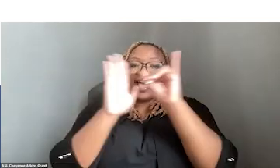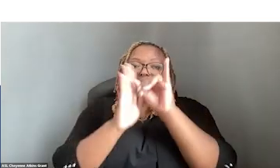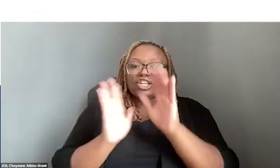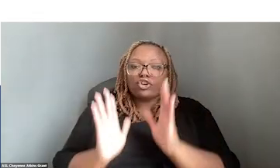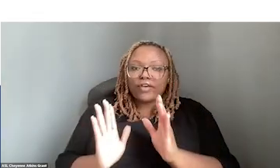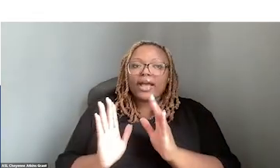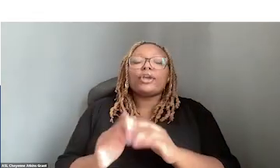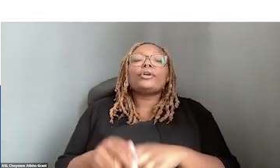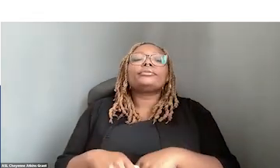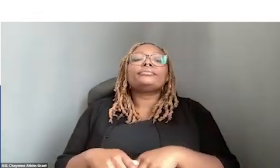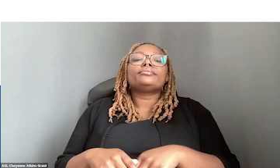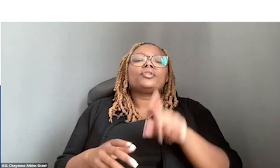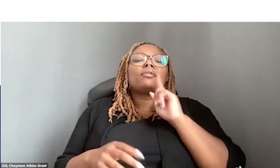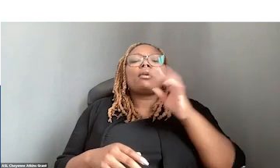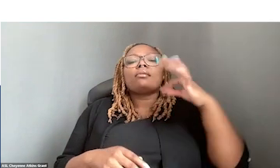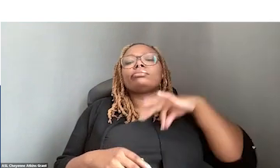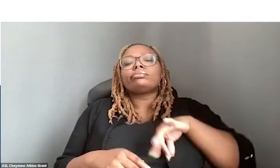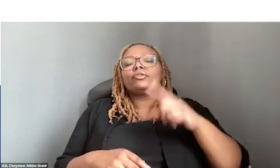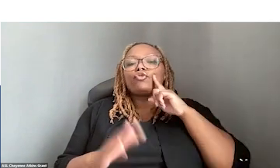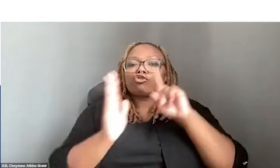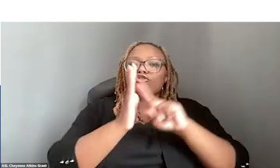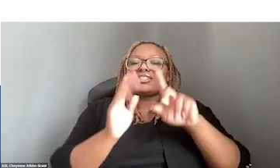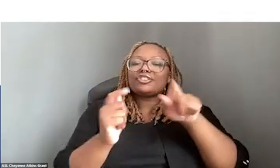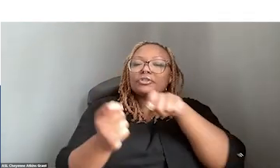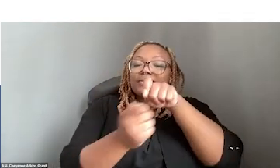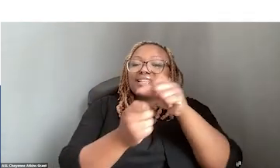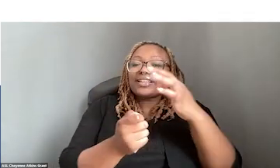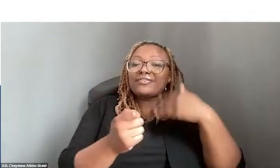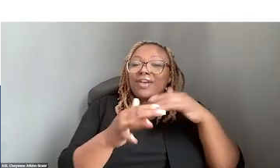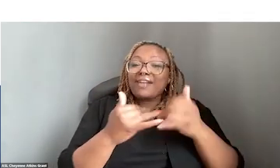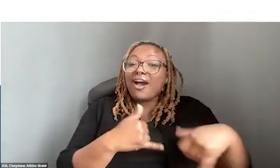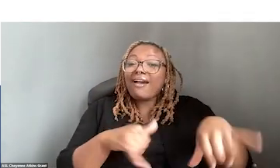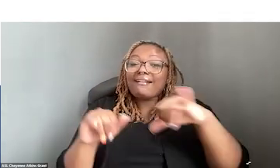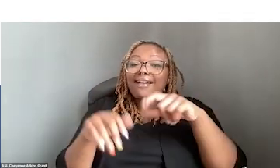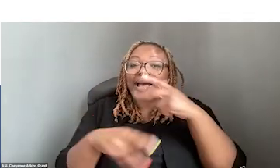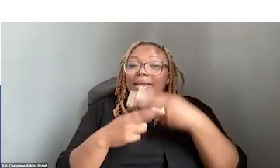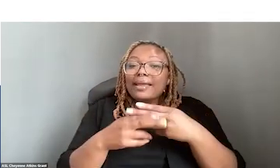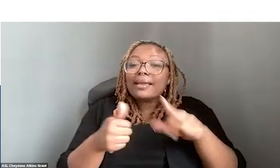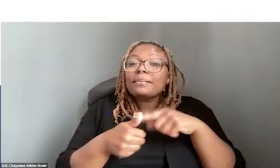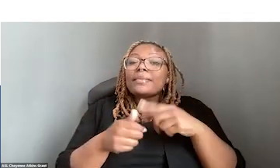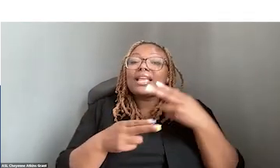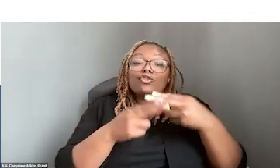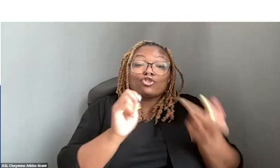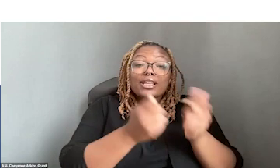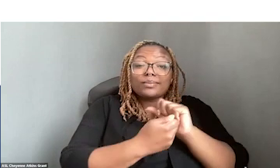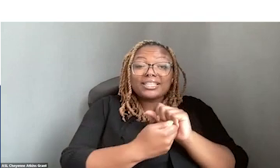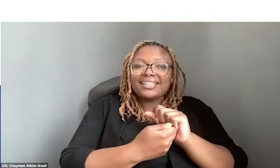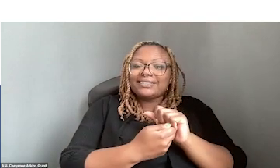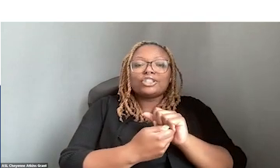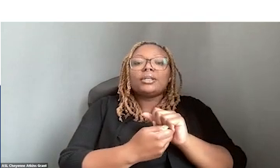extremely helpful for researchers, particularly if you have a common name or if your name changed at some point in your career.